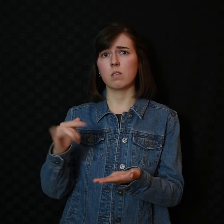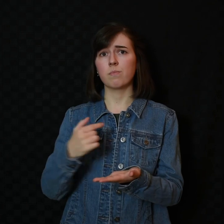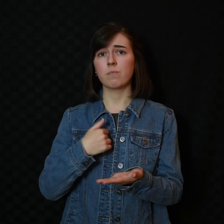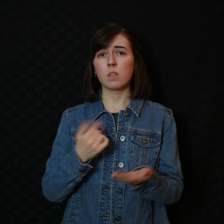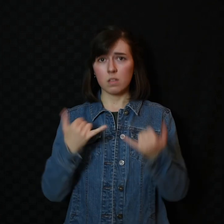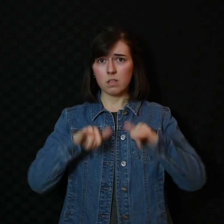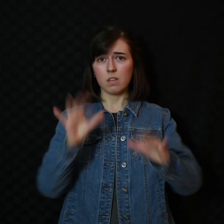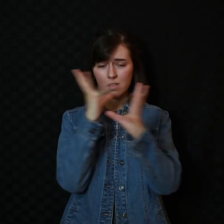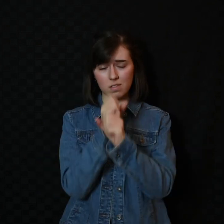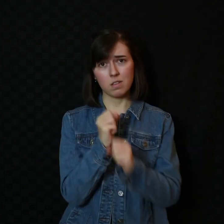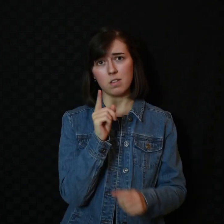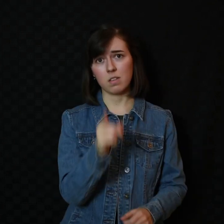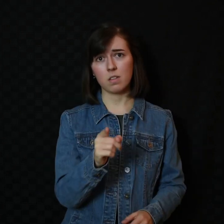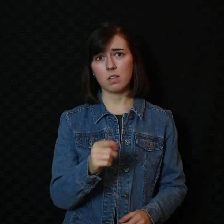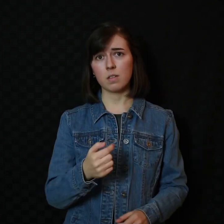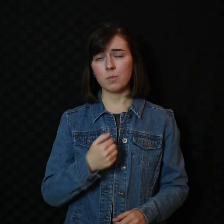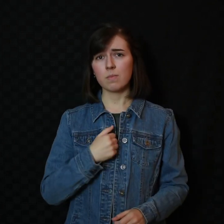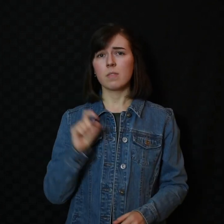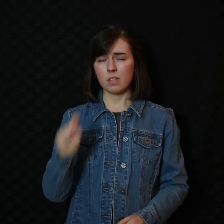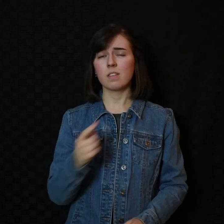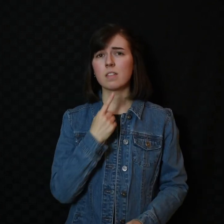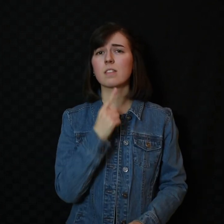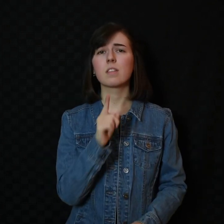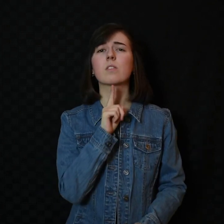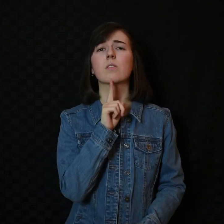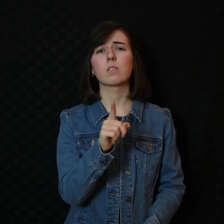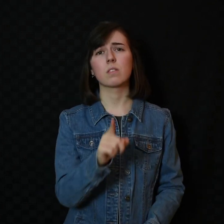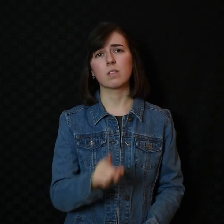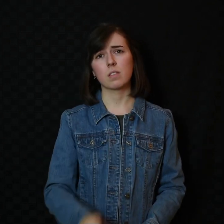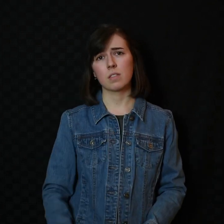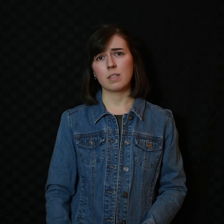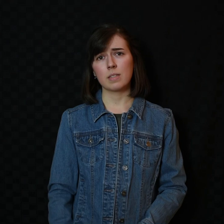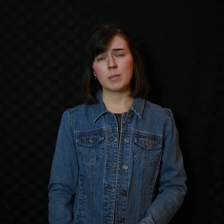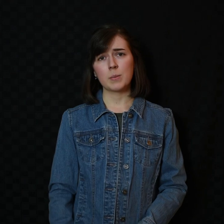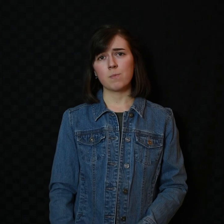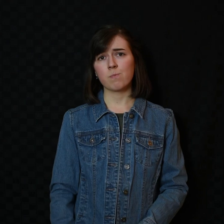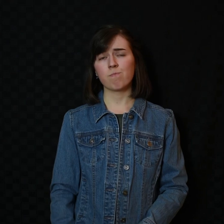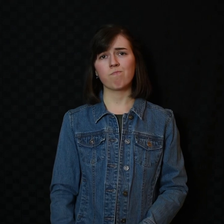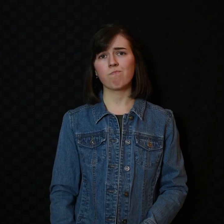I still attract you But I must tell-you truth